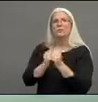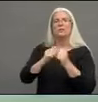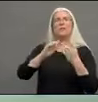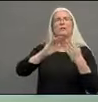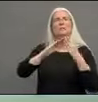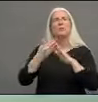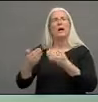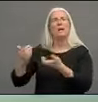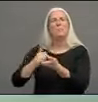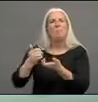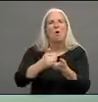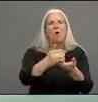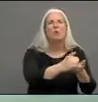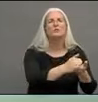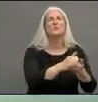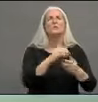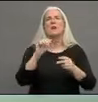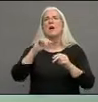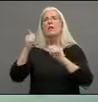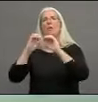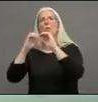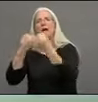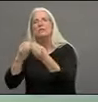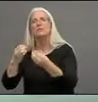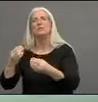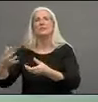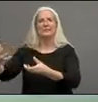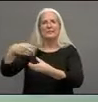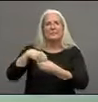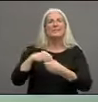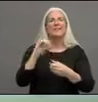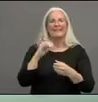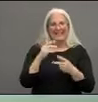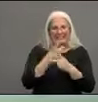locations that work for the community that are easy to get to and that provide